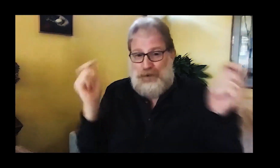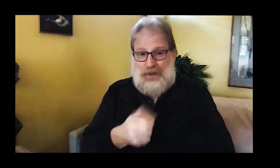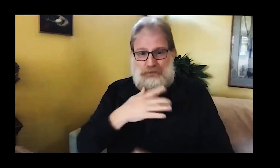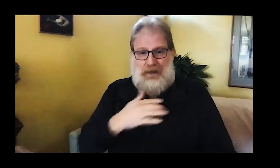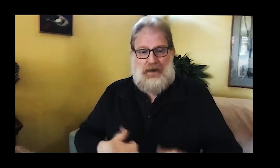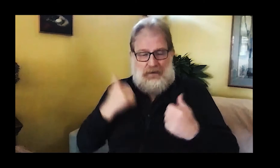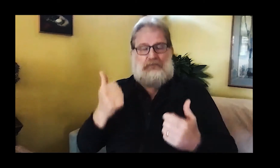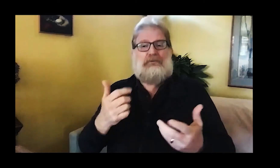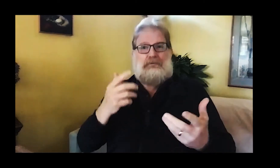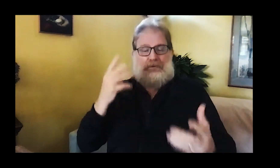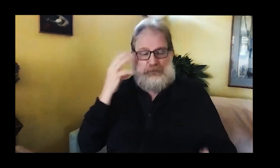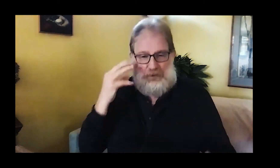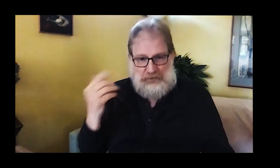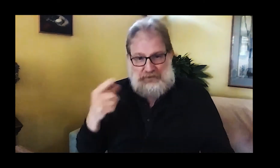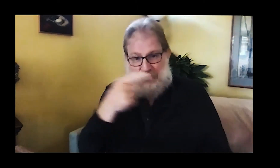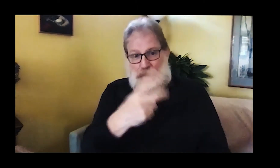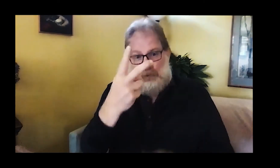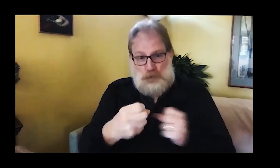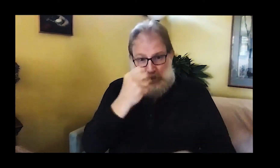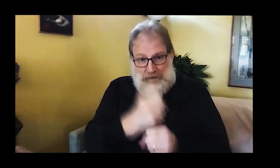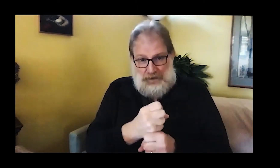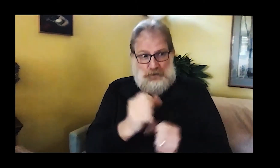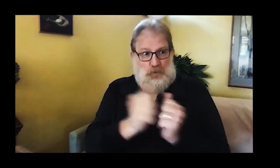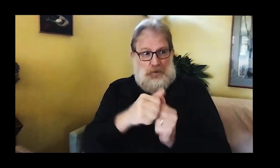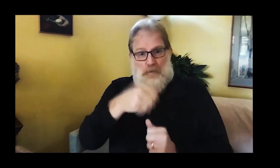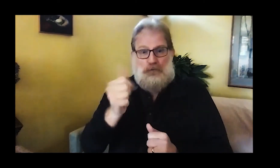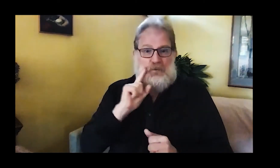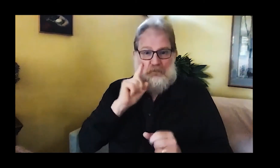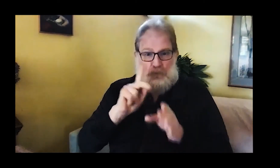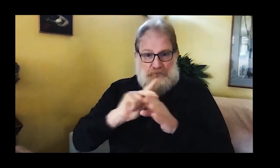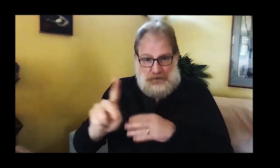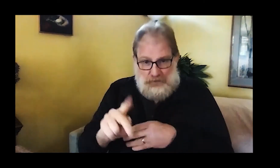changed my life. I was with them for two years with other Deaf professional actors,